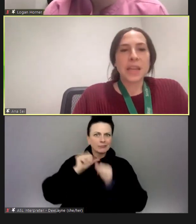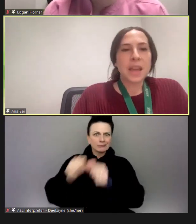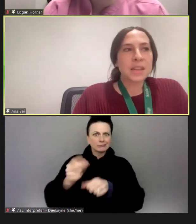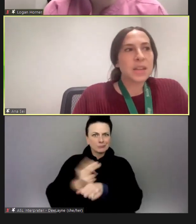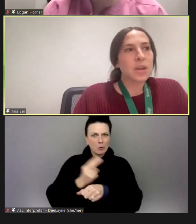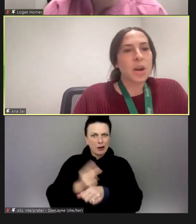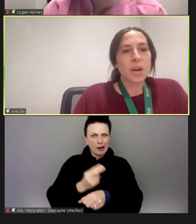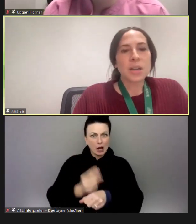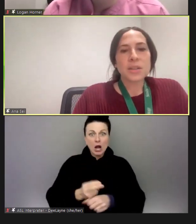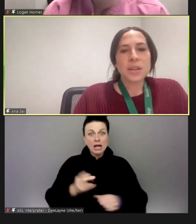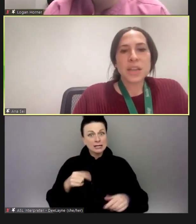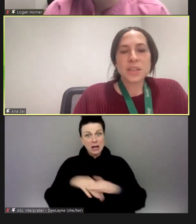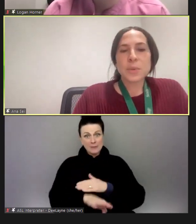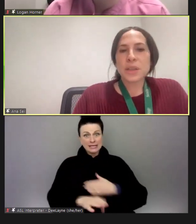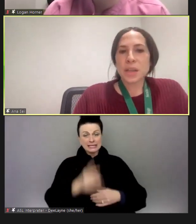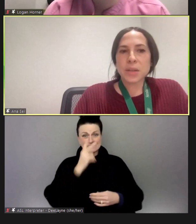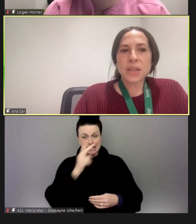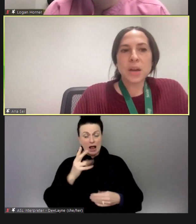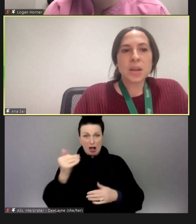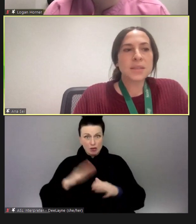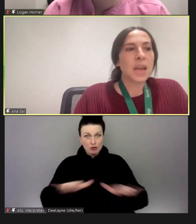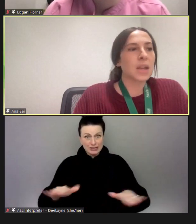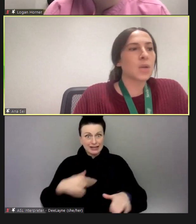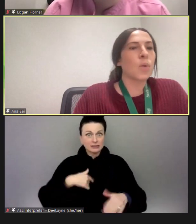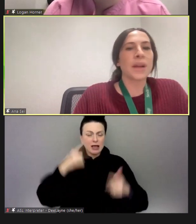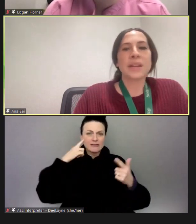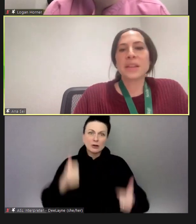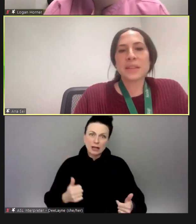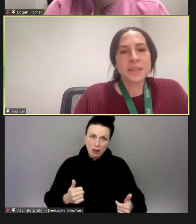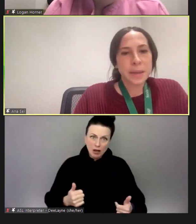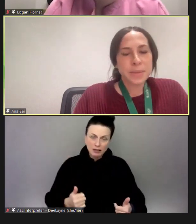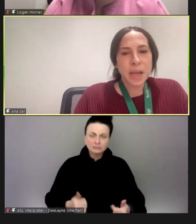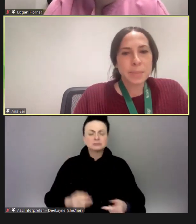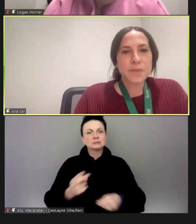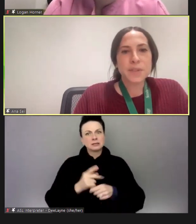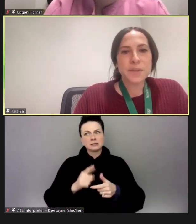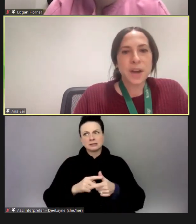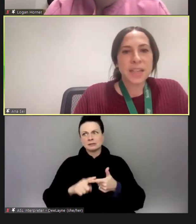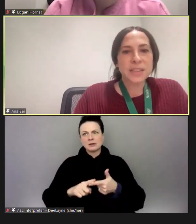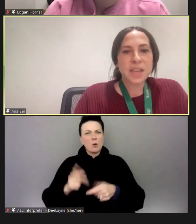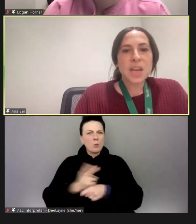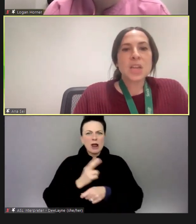that there are other kids with hearing